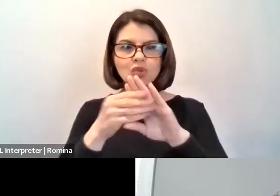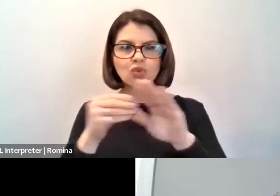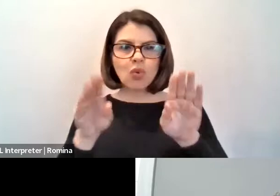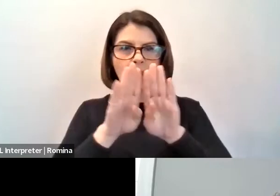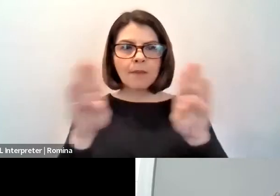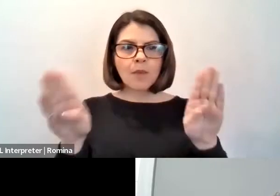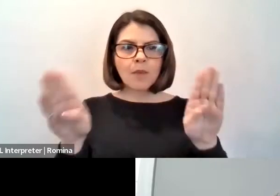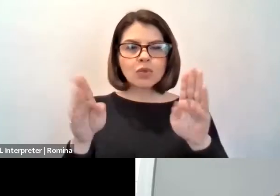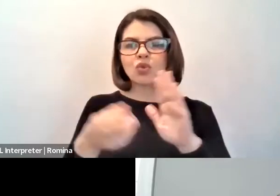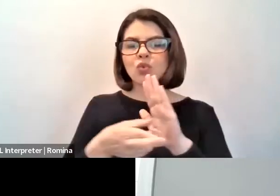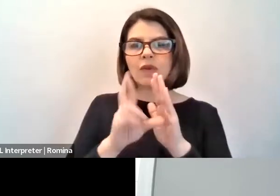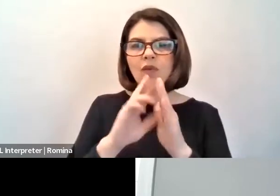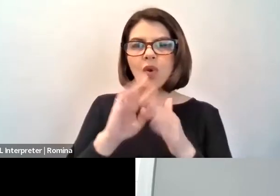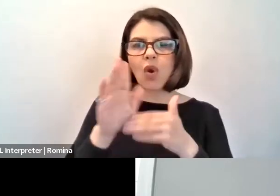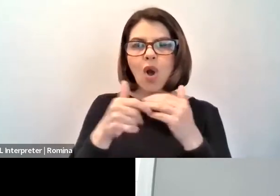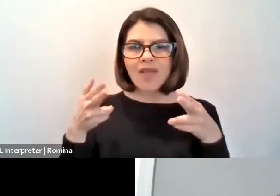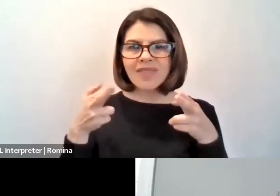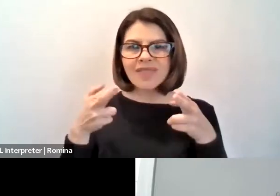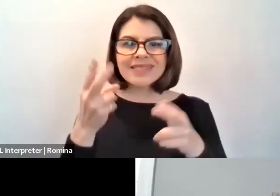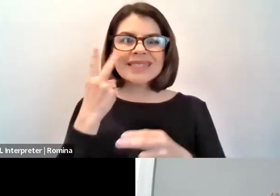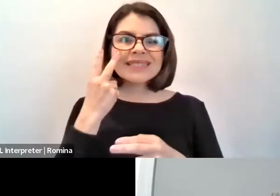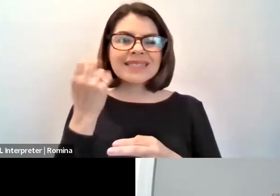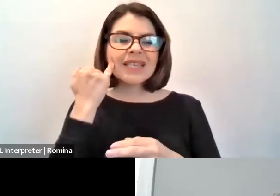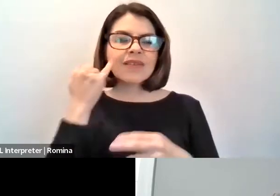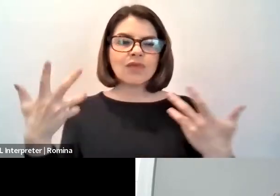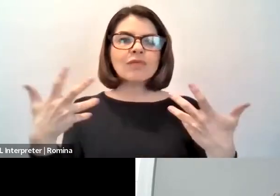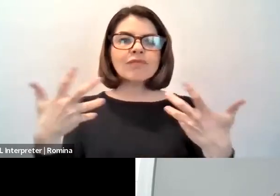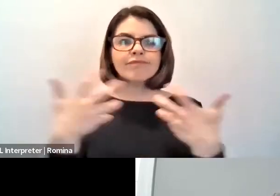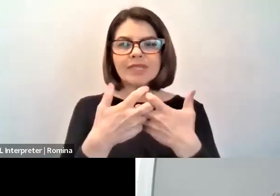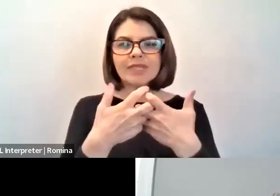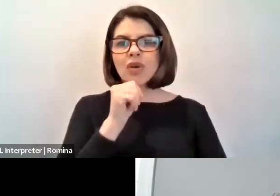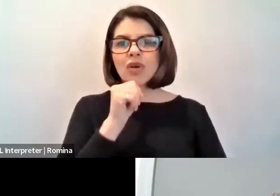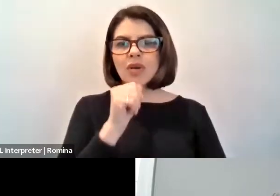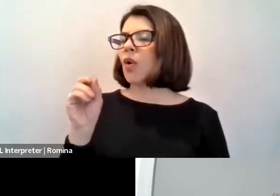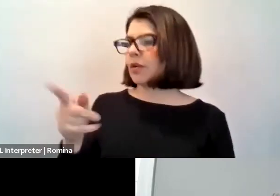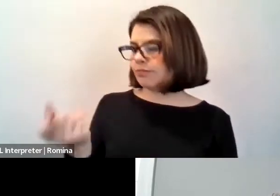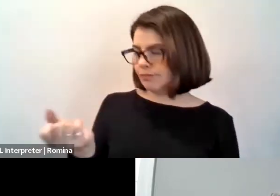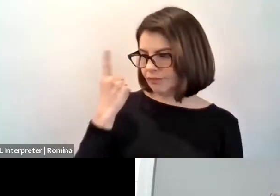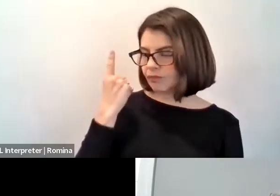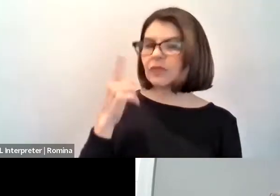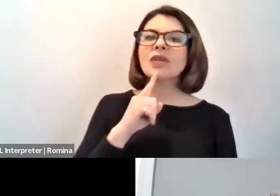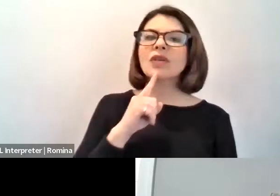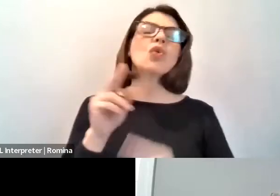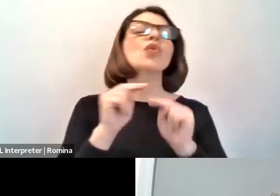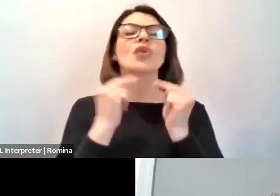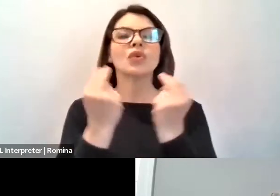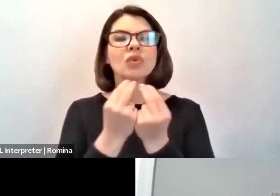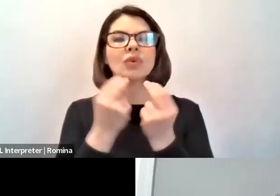to see if they are in fact lining up or not. Okay, got it. So the union can get those? - Absolutely.